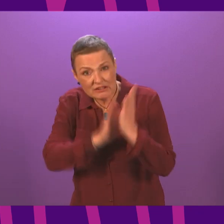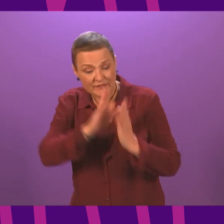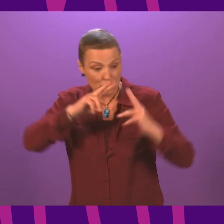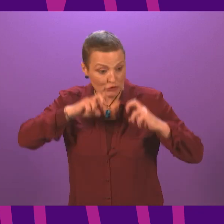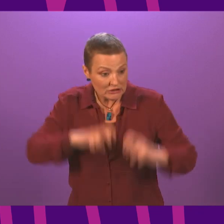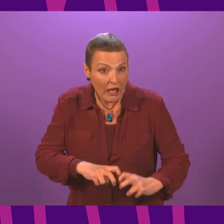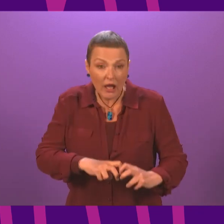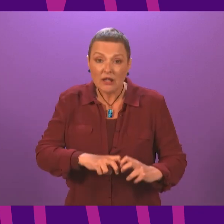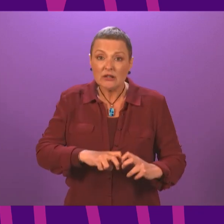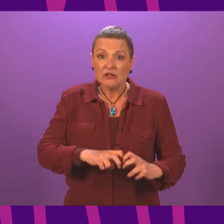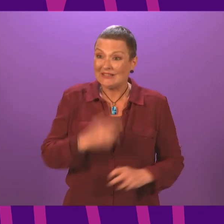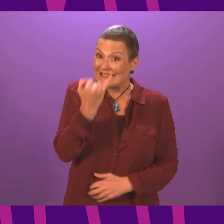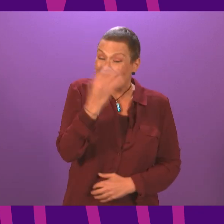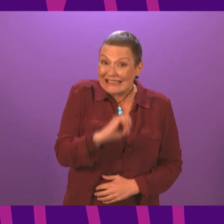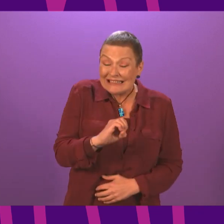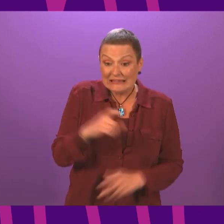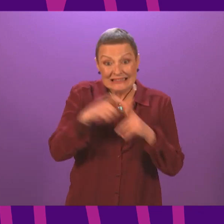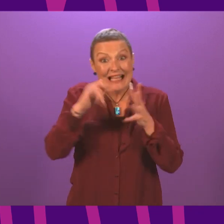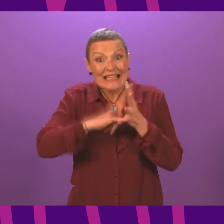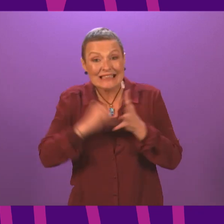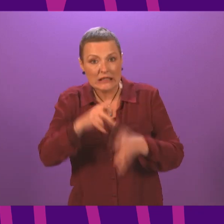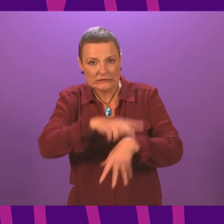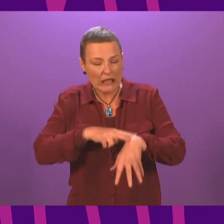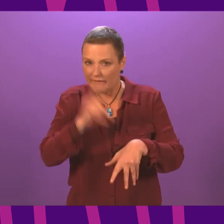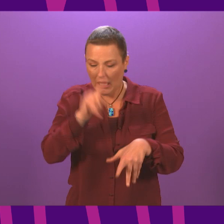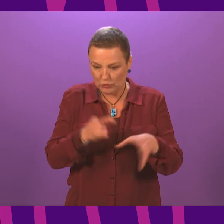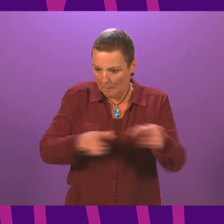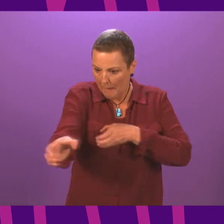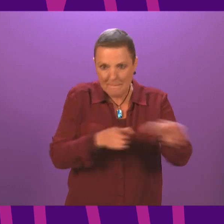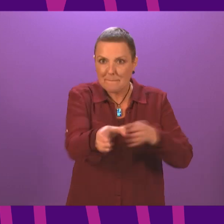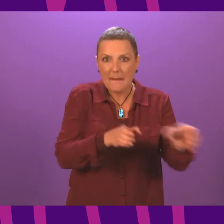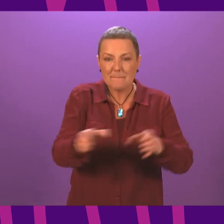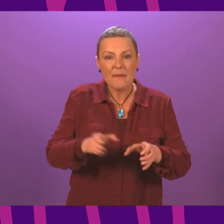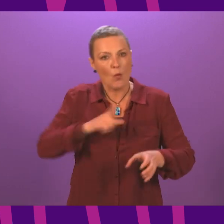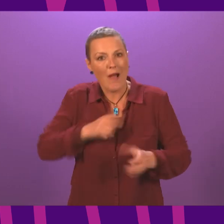around 60 social security staff were redeployed to support the Covid response elsewhere in Government